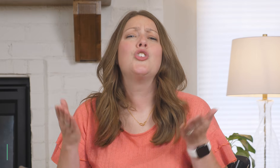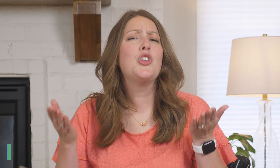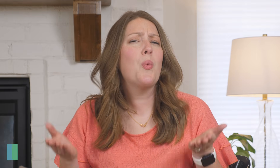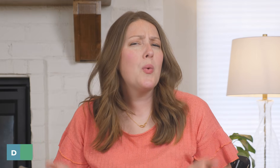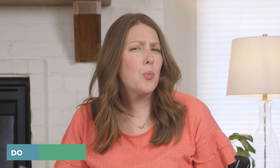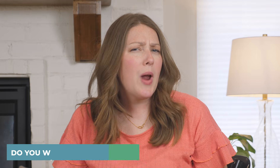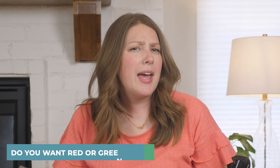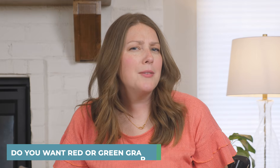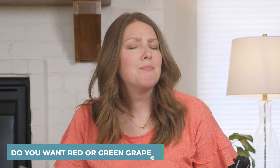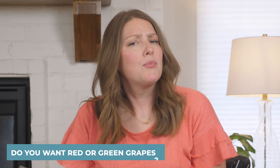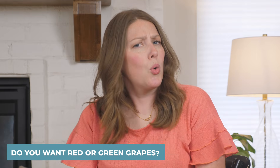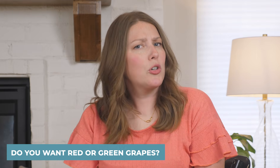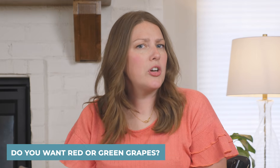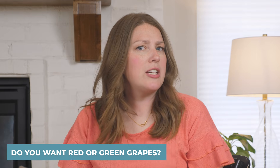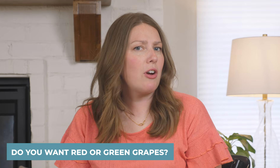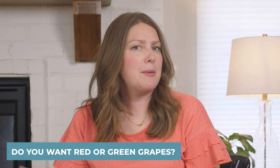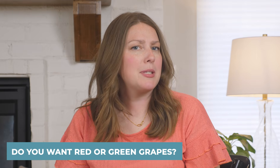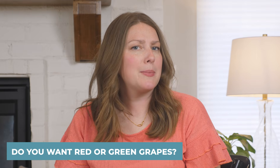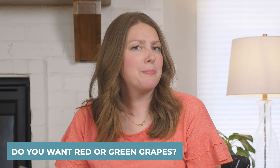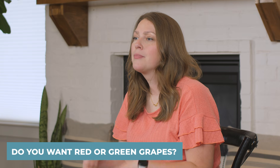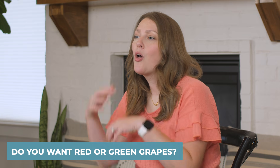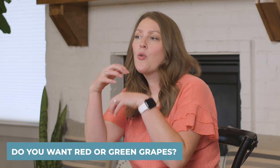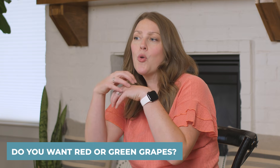Do you want red or green grapes?